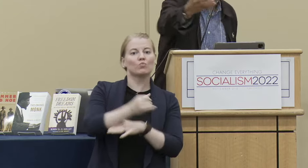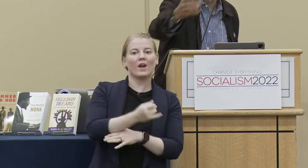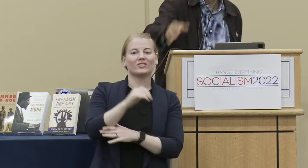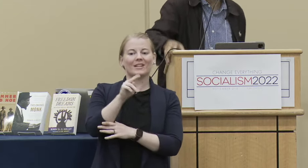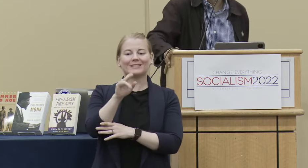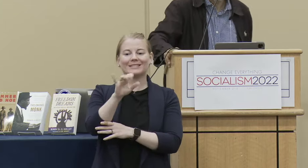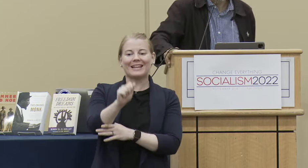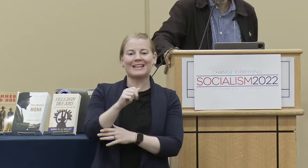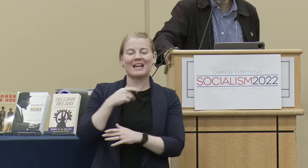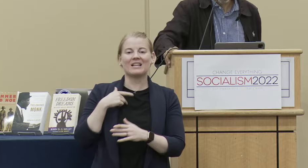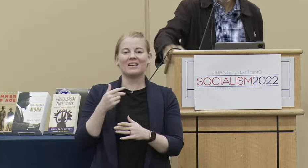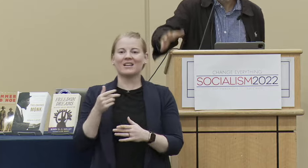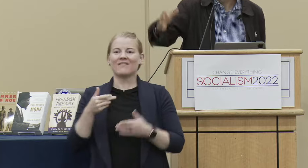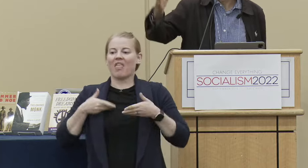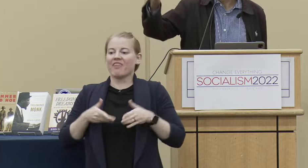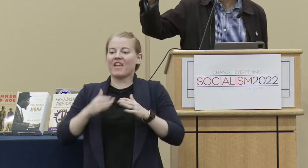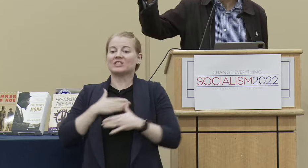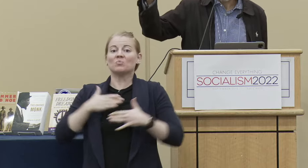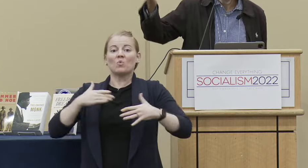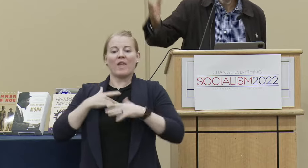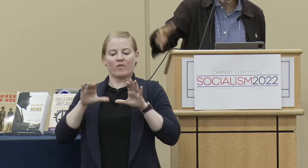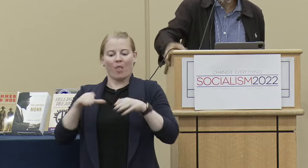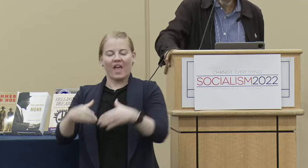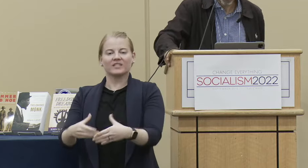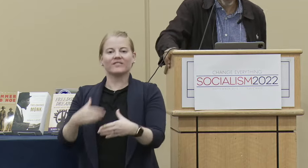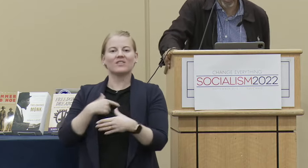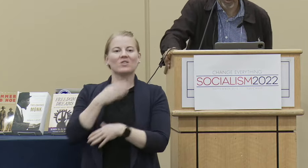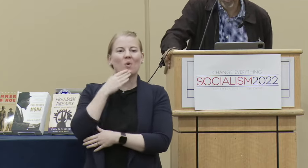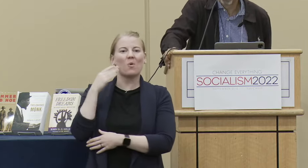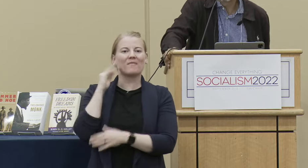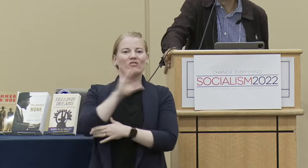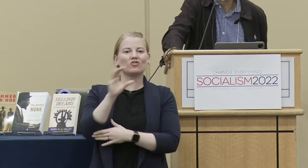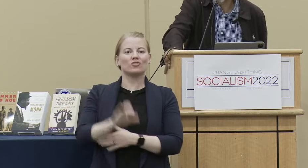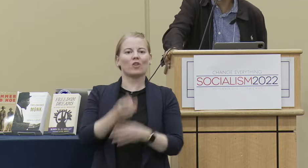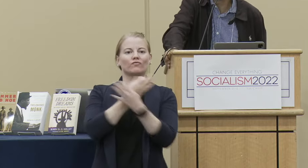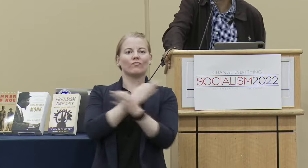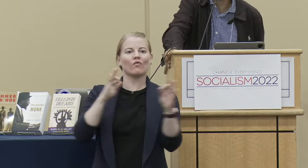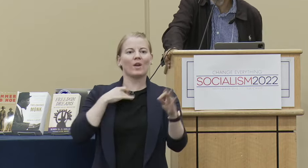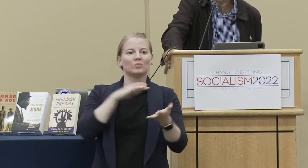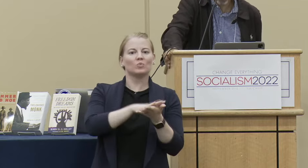the home of recharged genocide, projectProject Nia, the Let Us